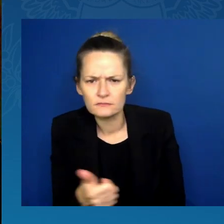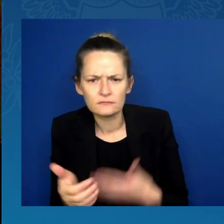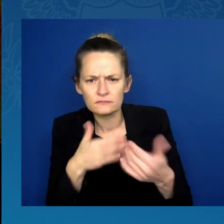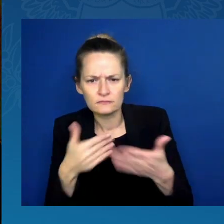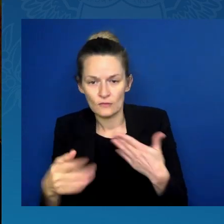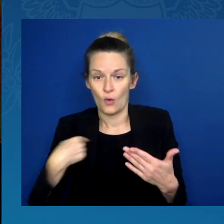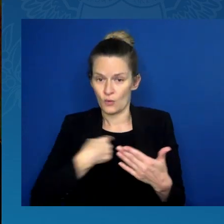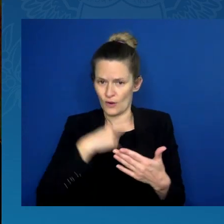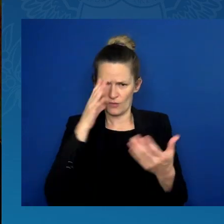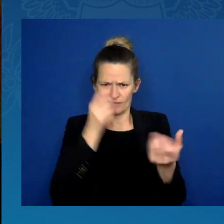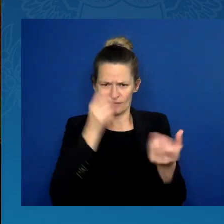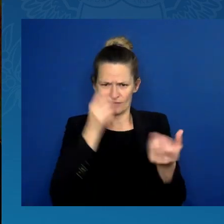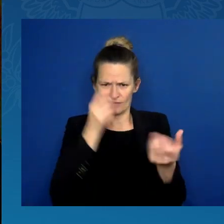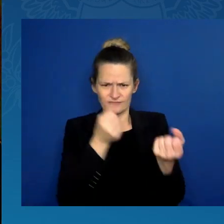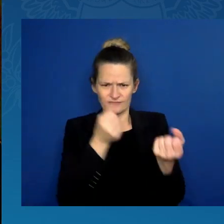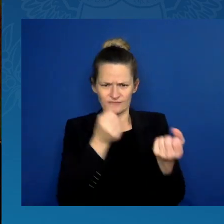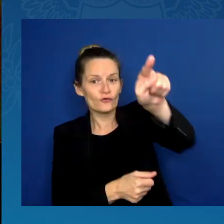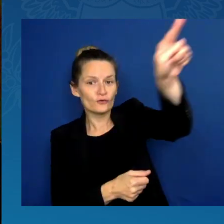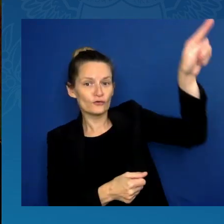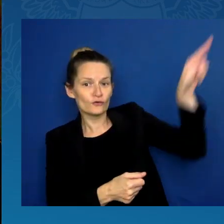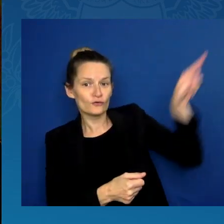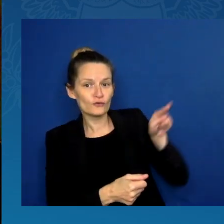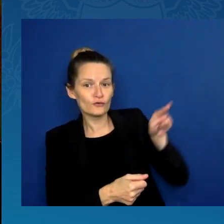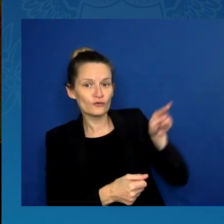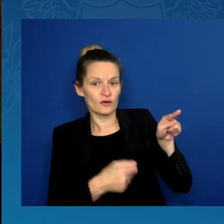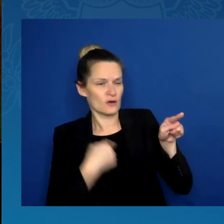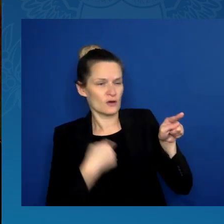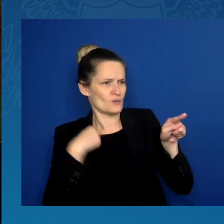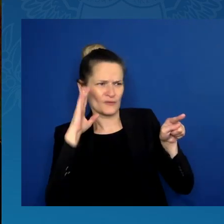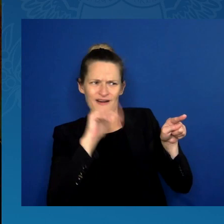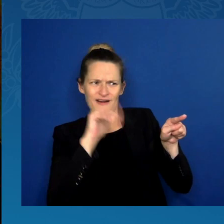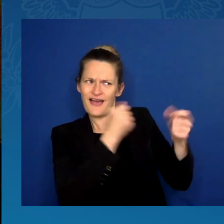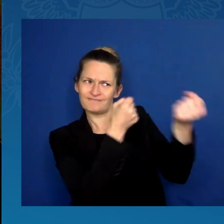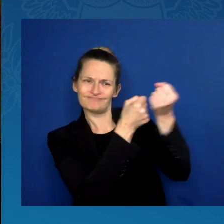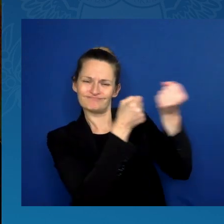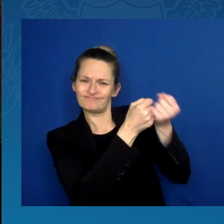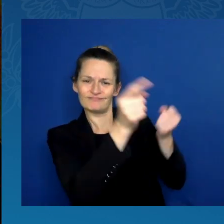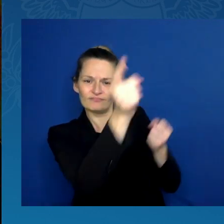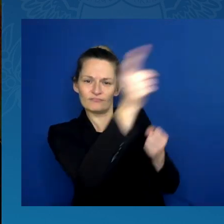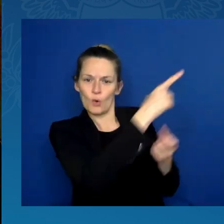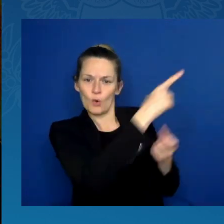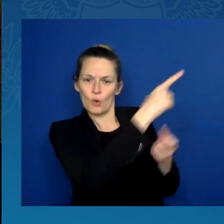assisting or providing reproductive health care. And we will protect the licenses of our health care professionals